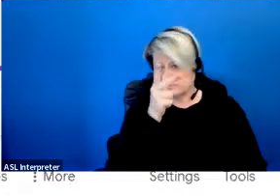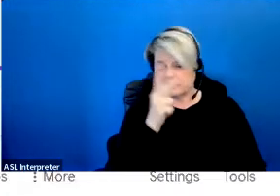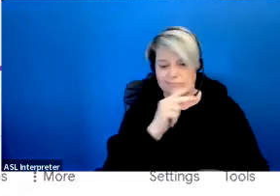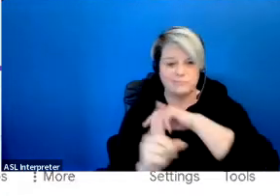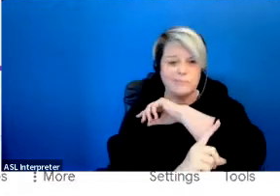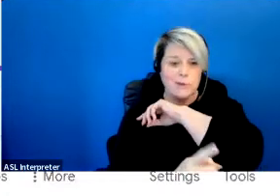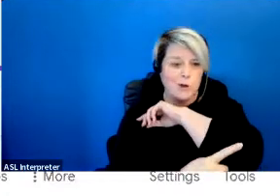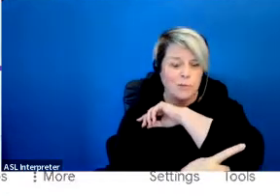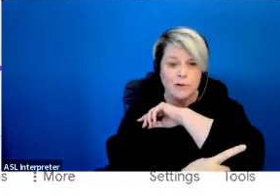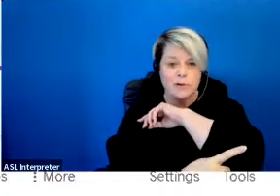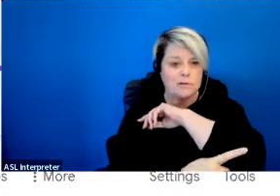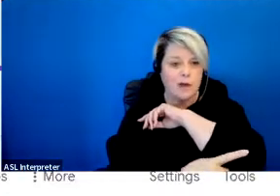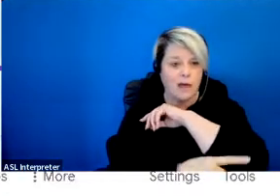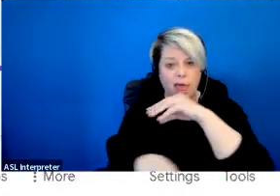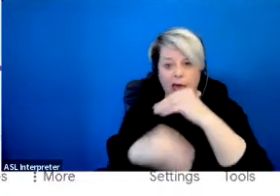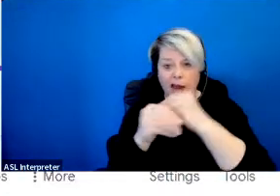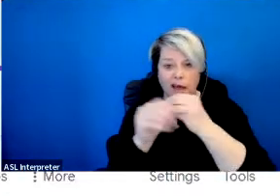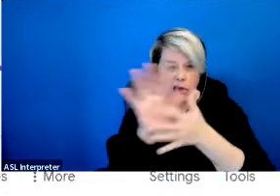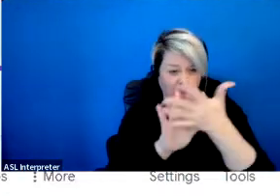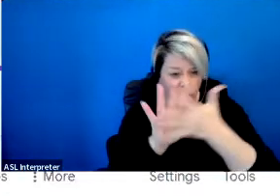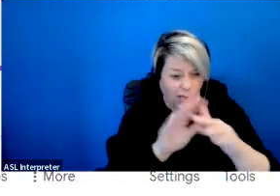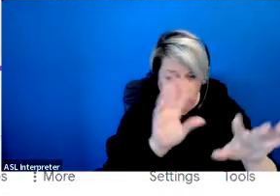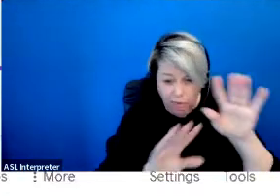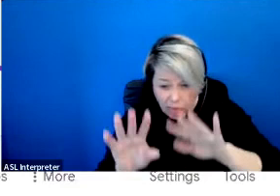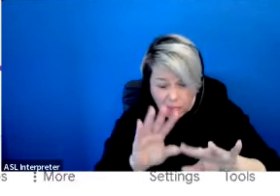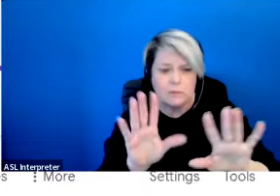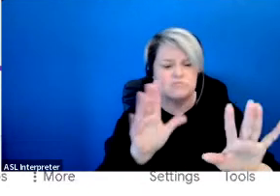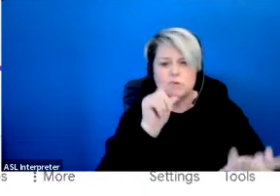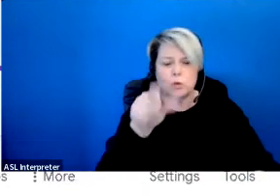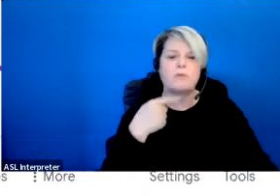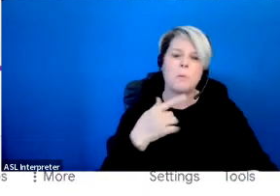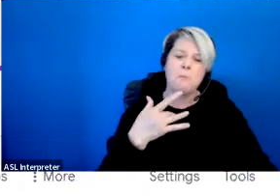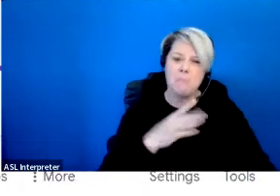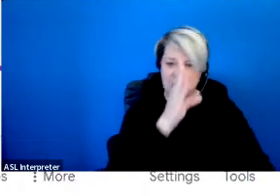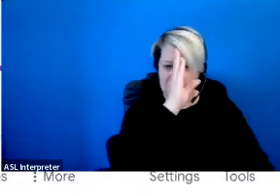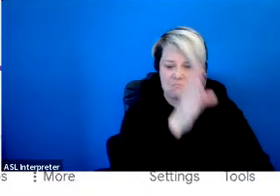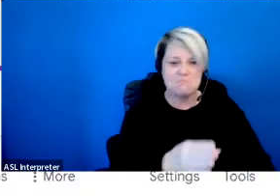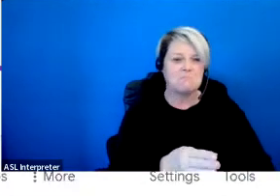this search tip ensures that you bypass net junk and get directly to the information. So I spend a lot of